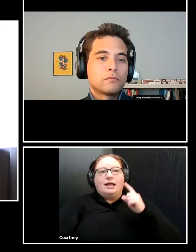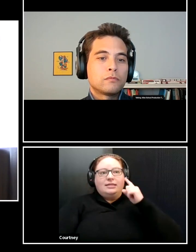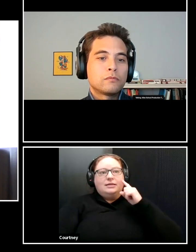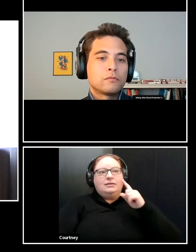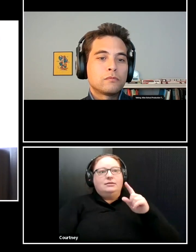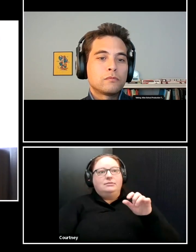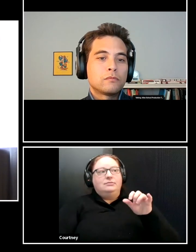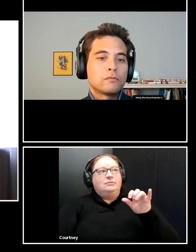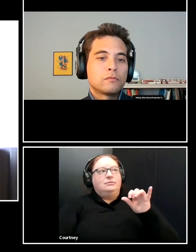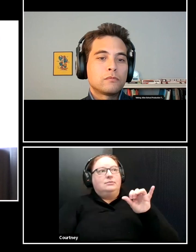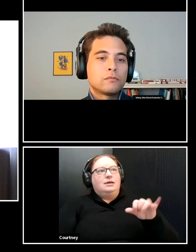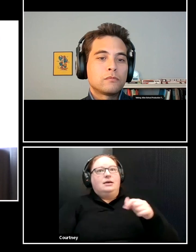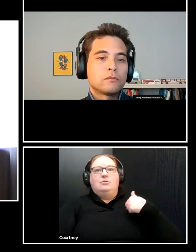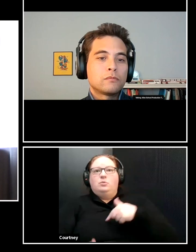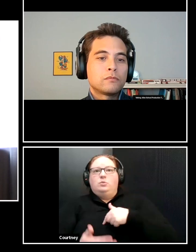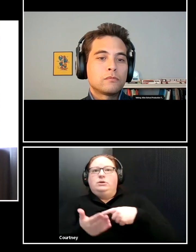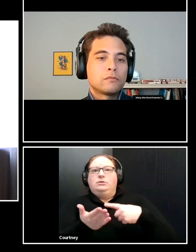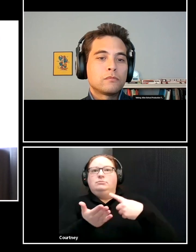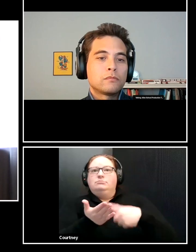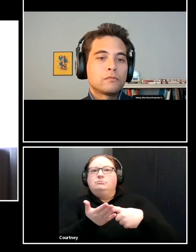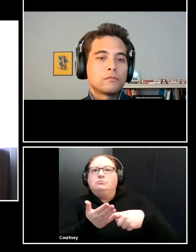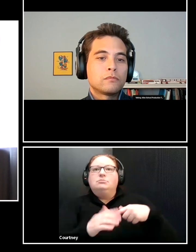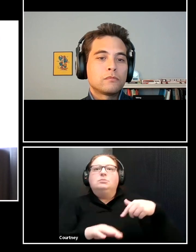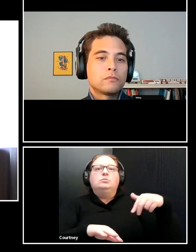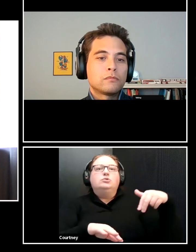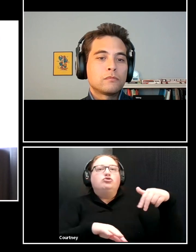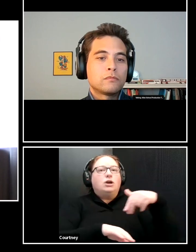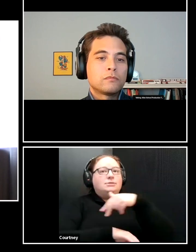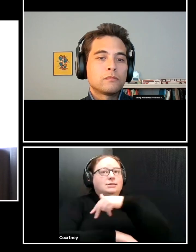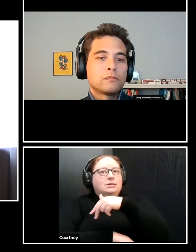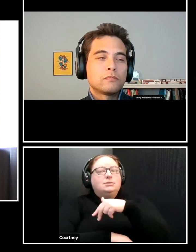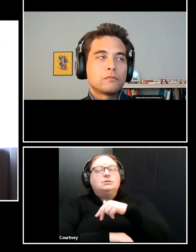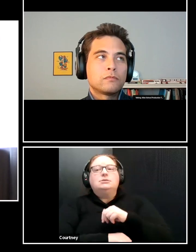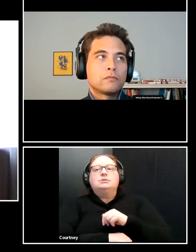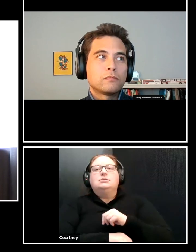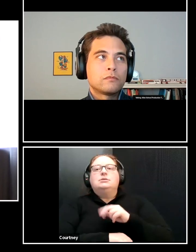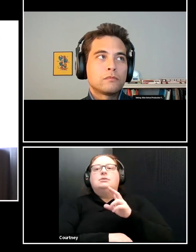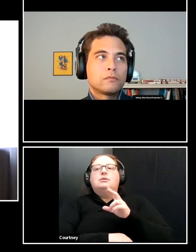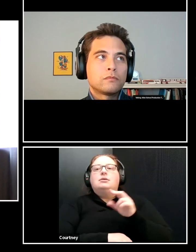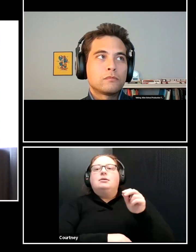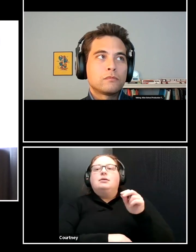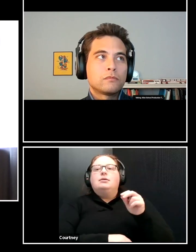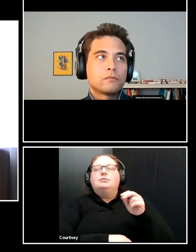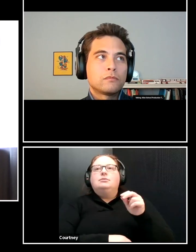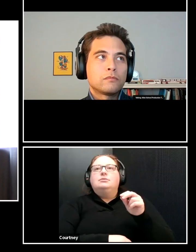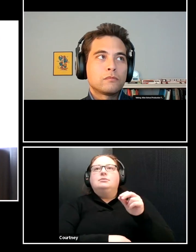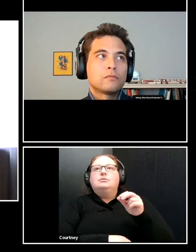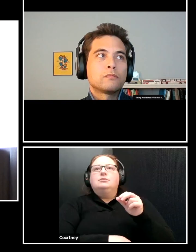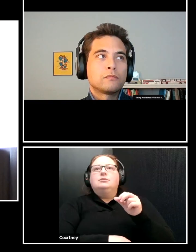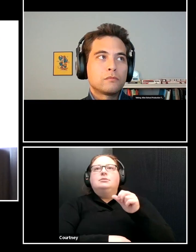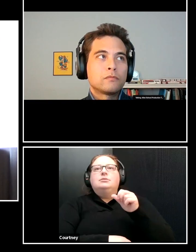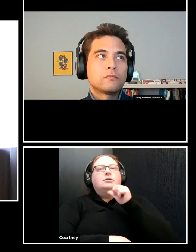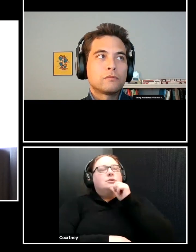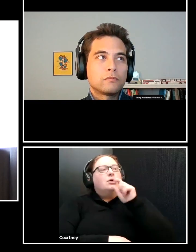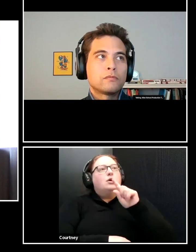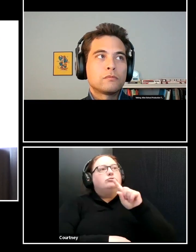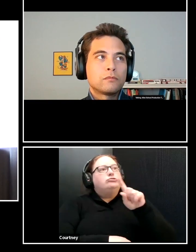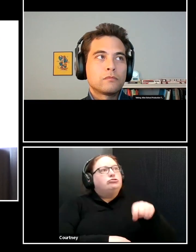um crossings and um uh also like not just the difference between um marked and unmarked